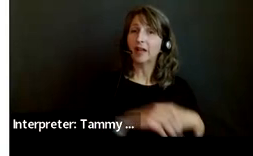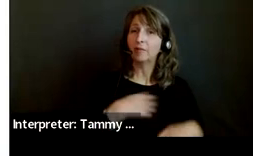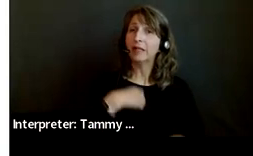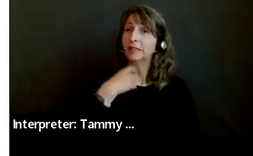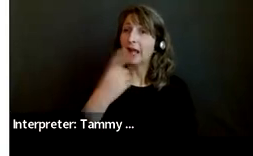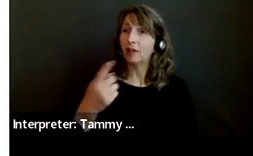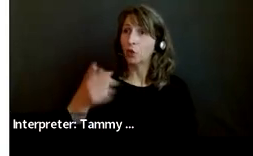There are lots of schools of thought about how many breaths in and how many breaths out one should utilize.